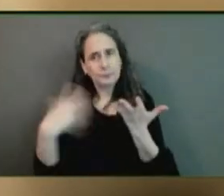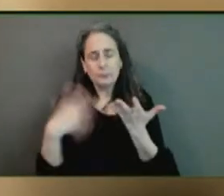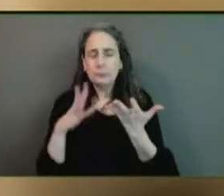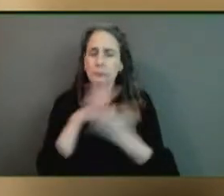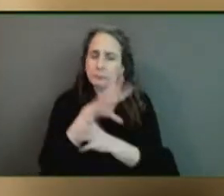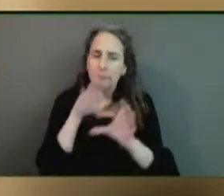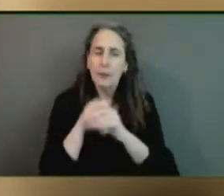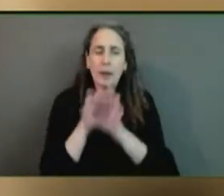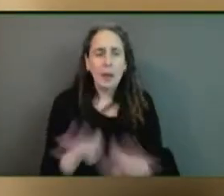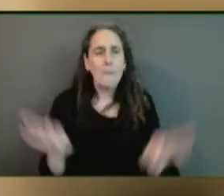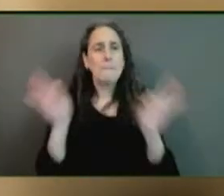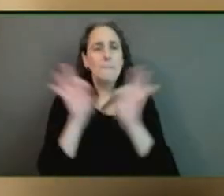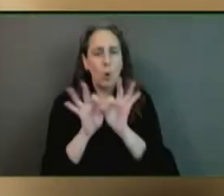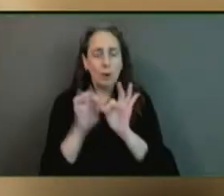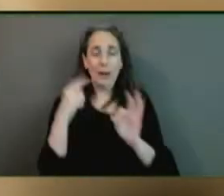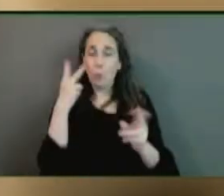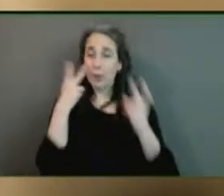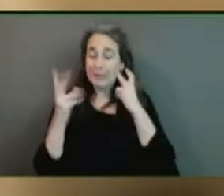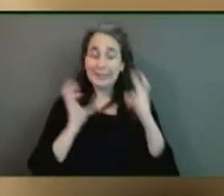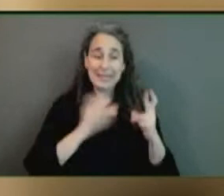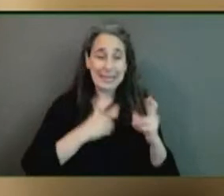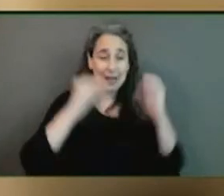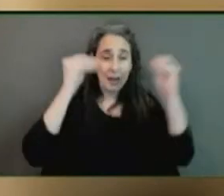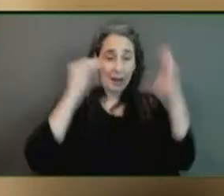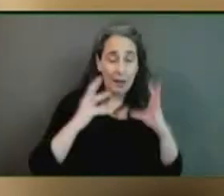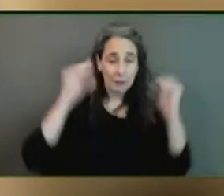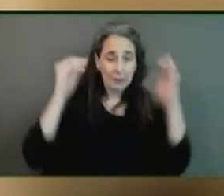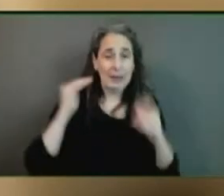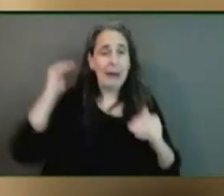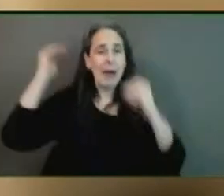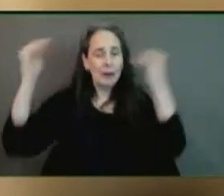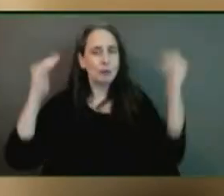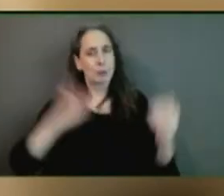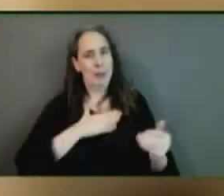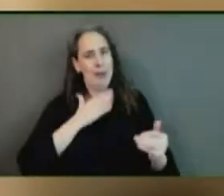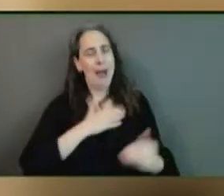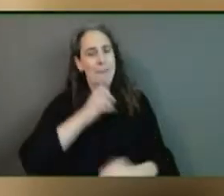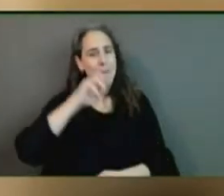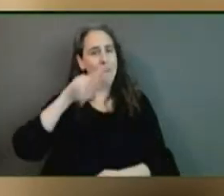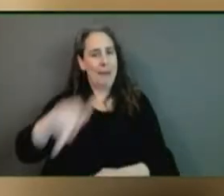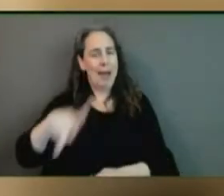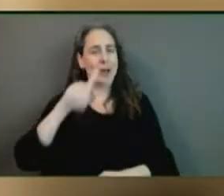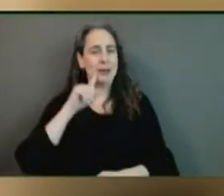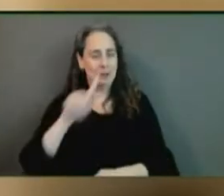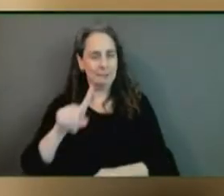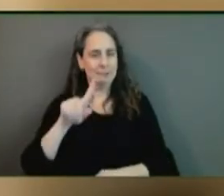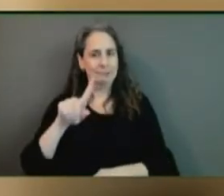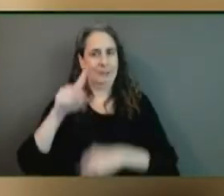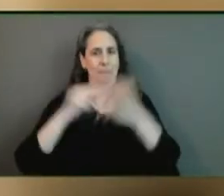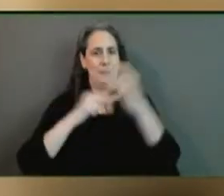of those things combined. Make it extremely important for that , and we've seen our teachers